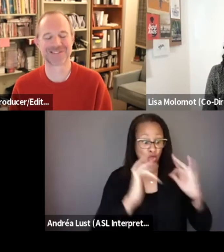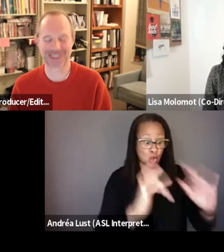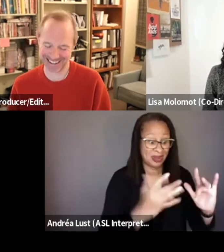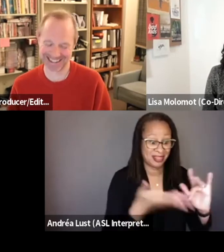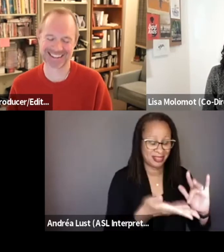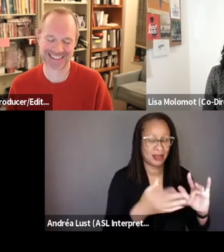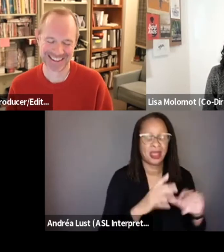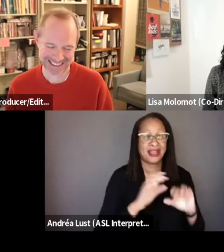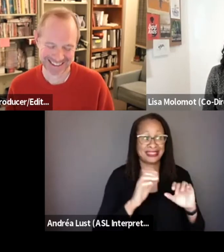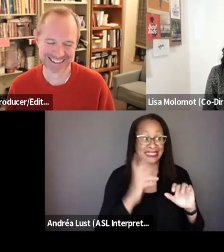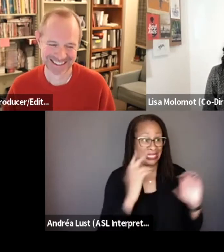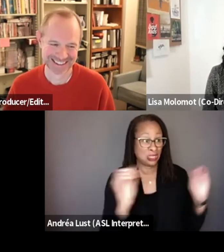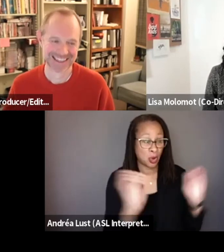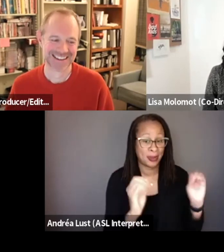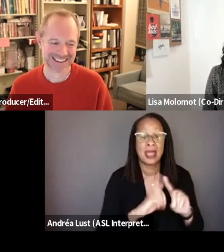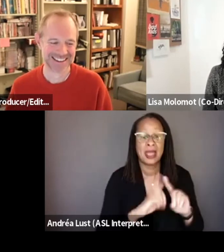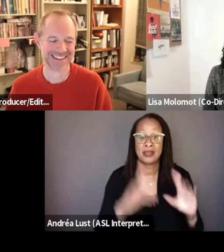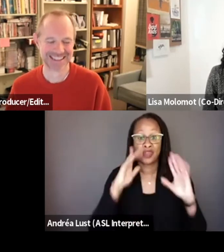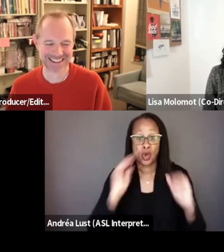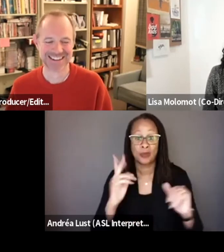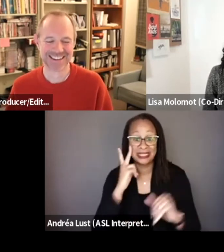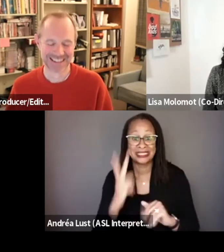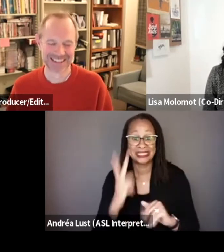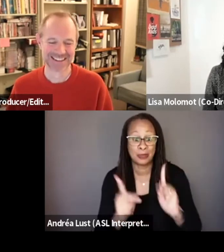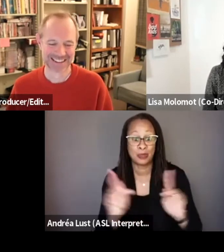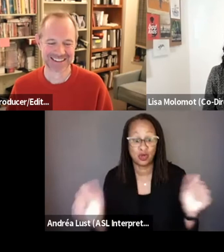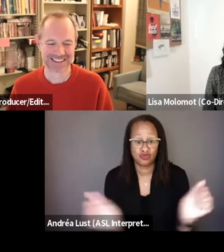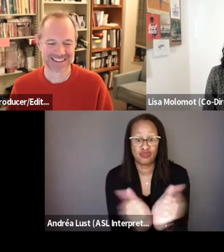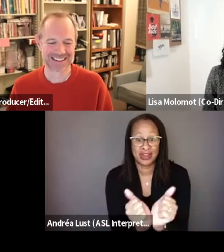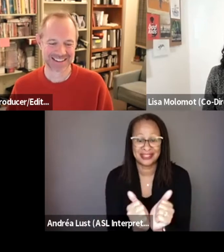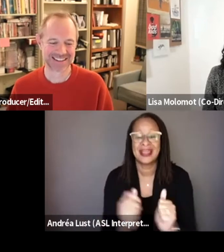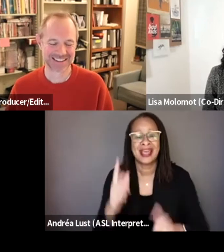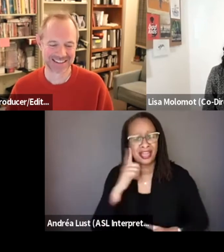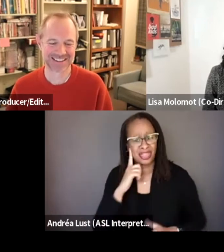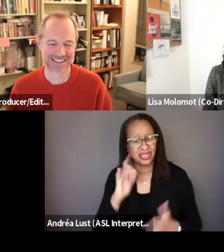their hope was to actually see people arrested, which I thought was very revealing.